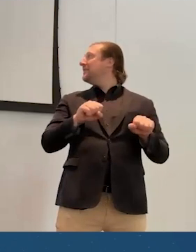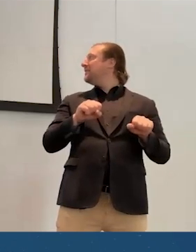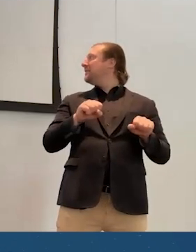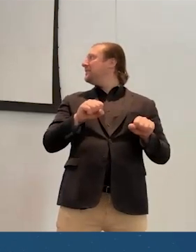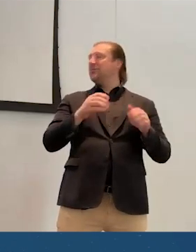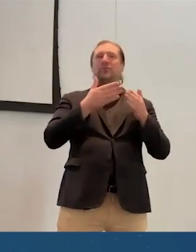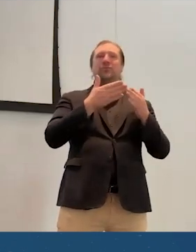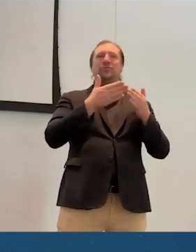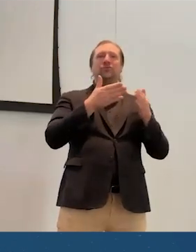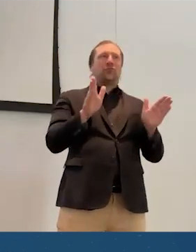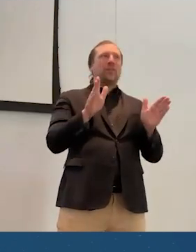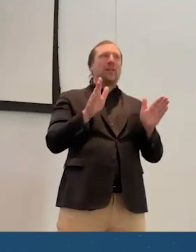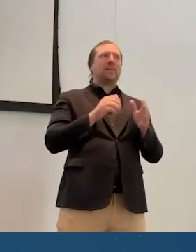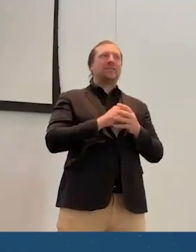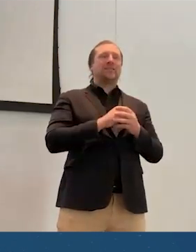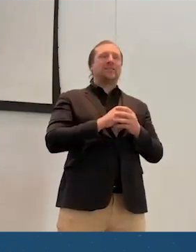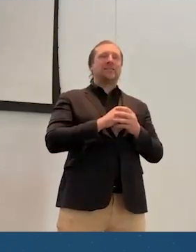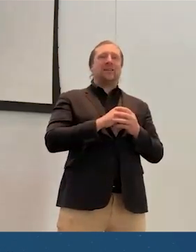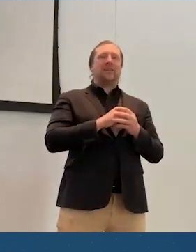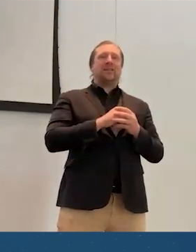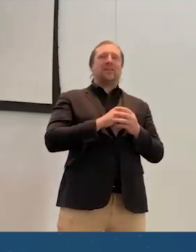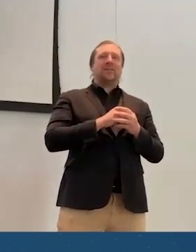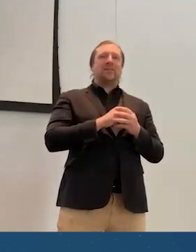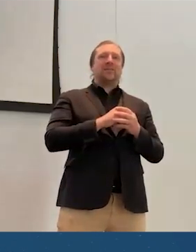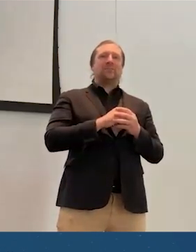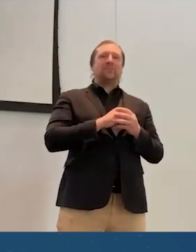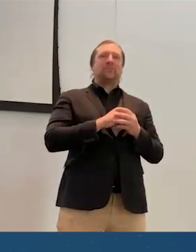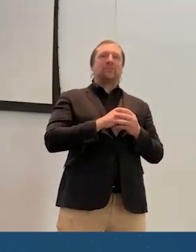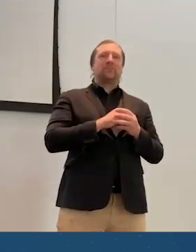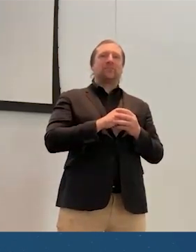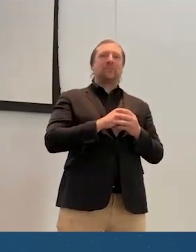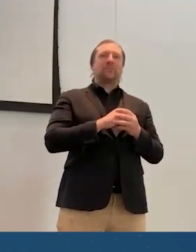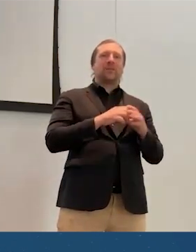a diverse range of participants with different mobility